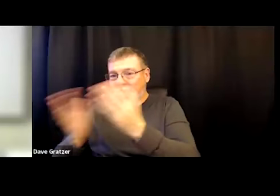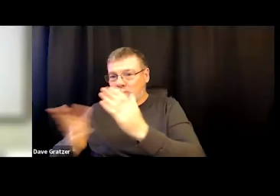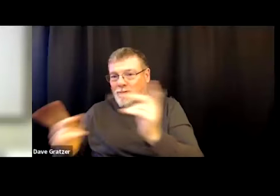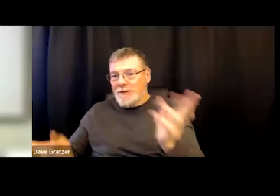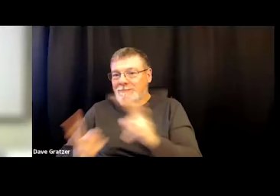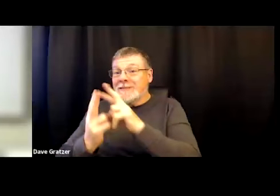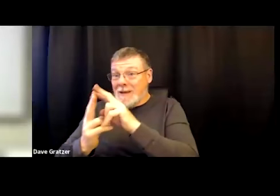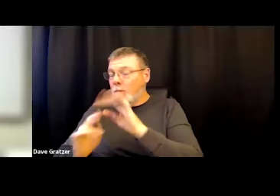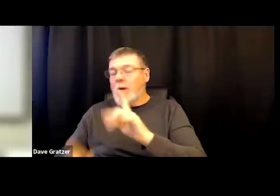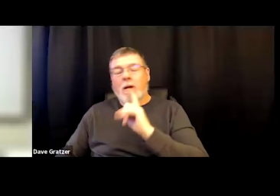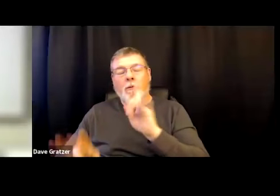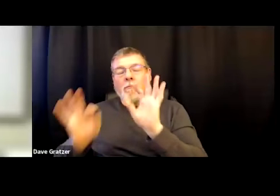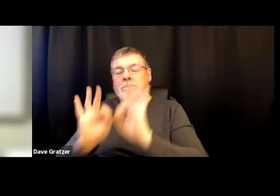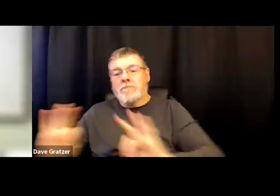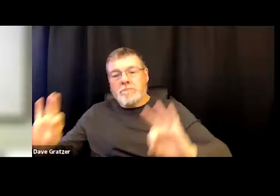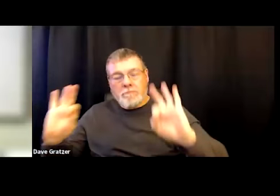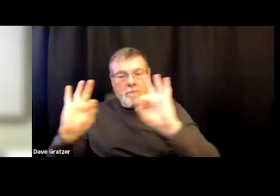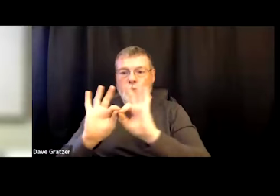So really, really important to look at.